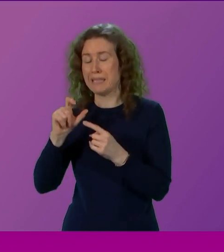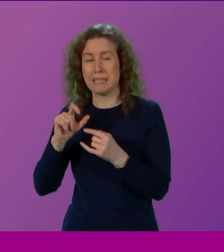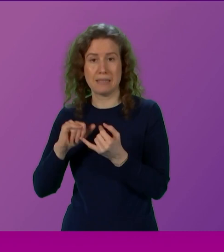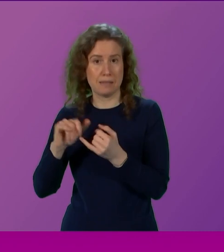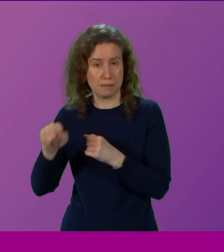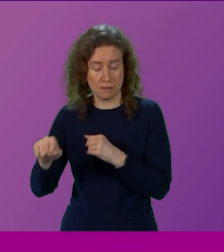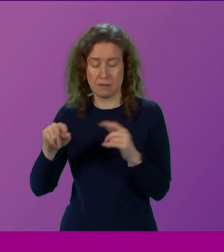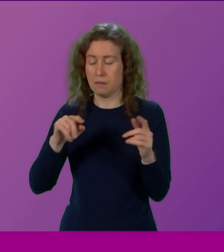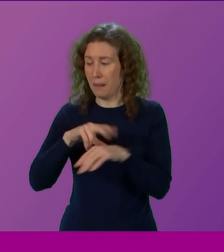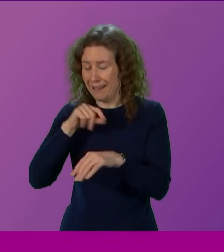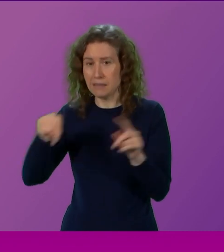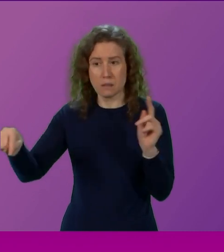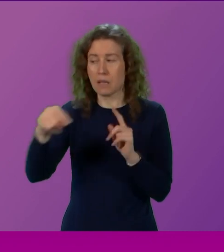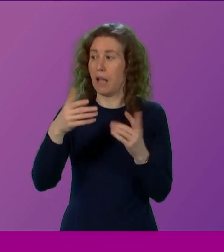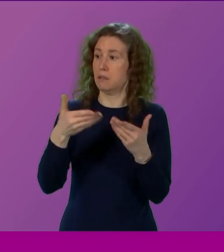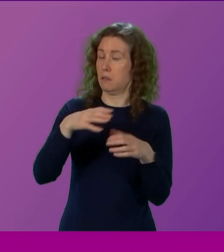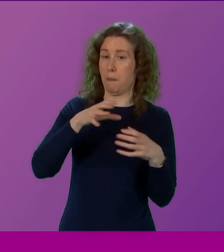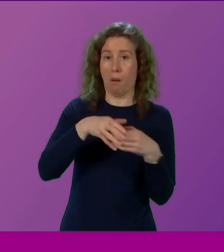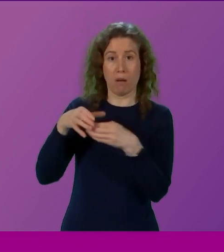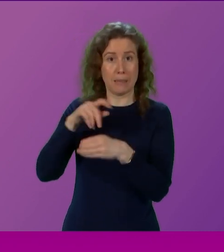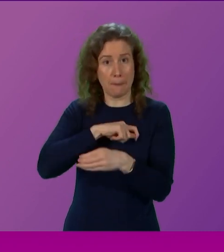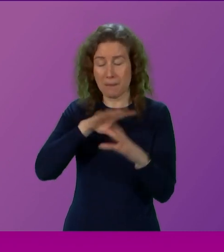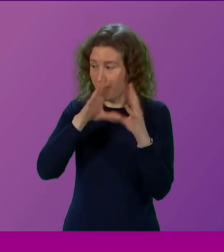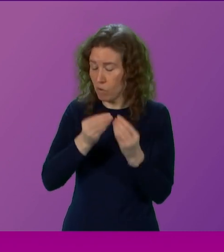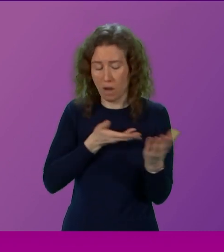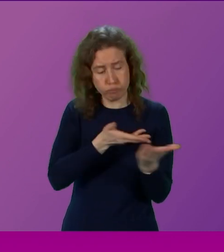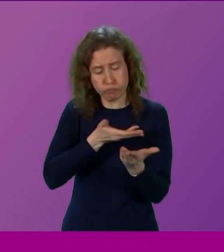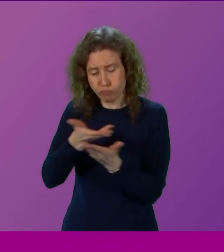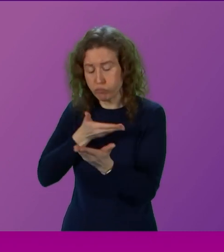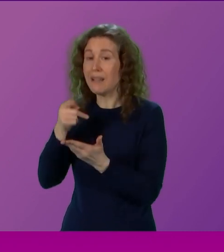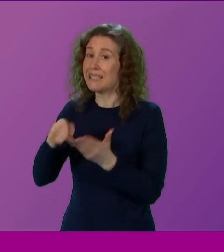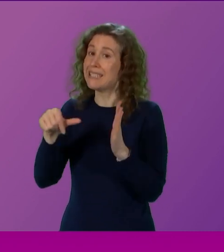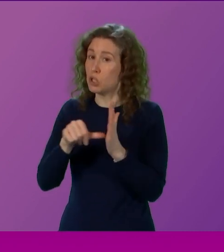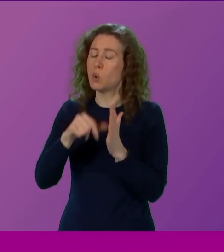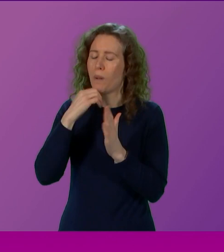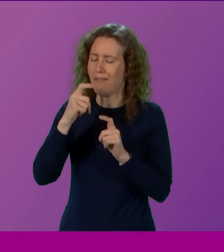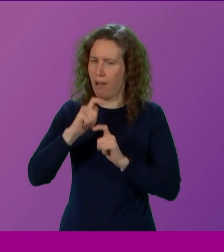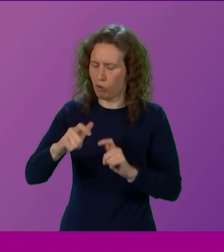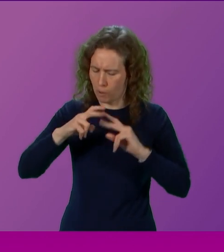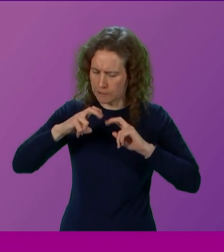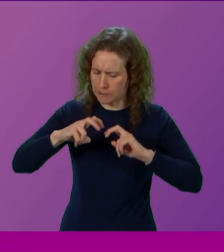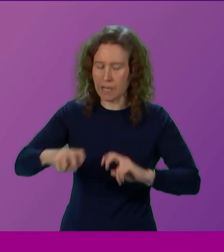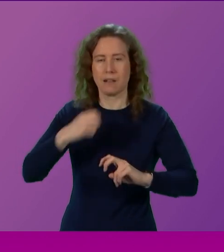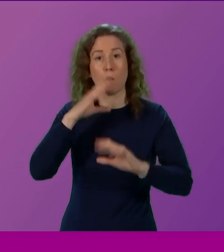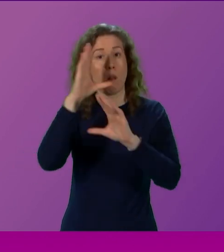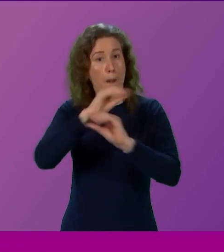party leaders and members more widely. Discussions are on-going and the issue will continue to be pursued. I will give members an update in due course.